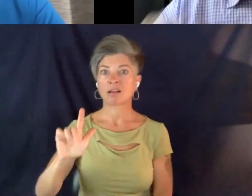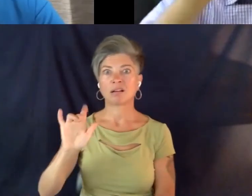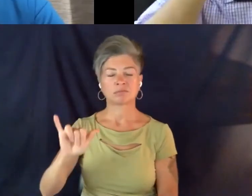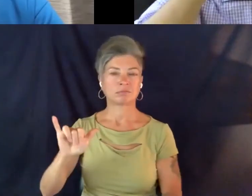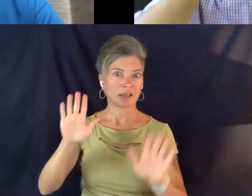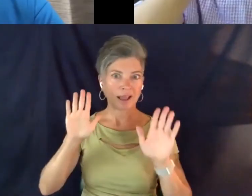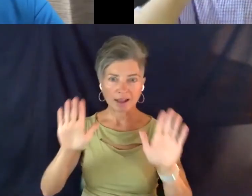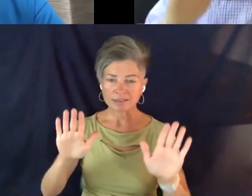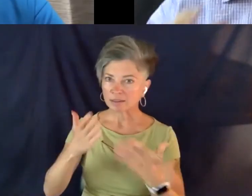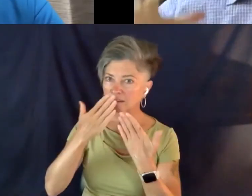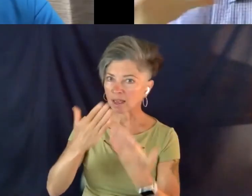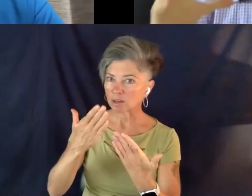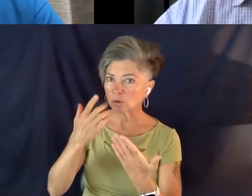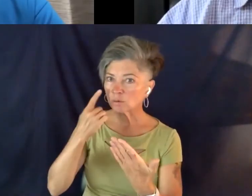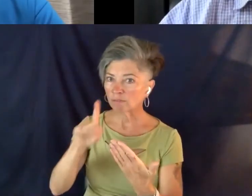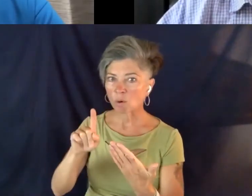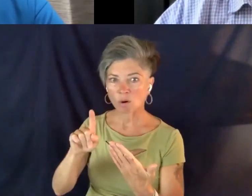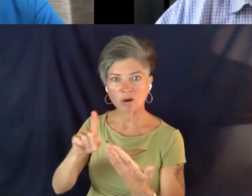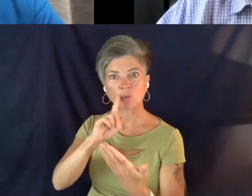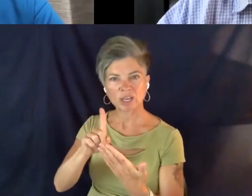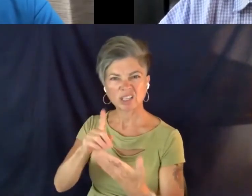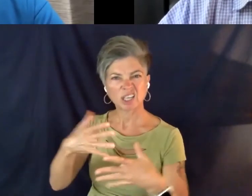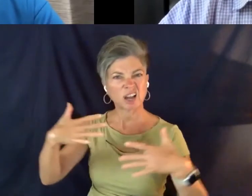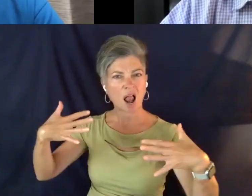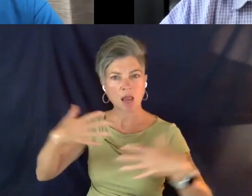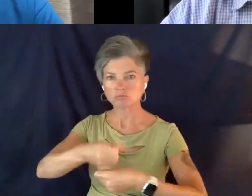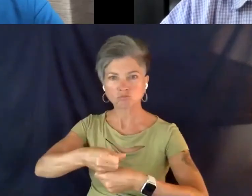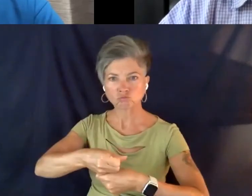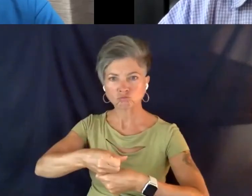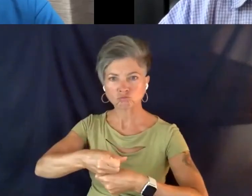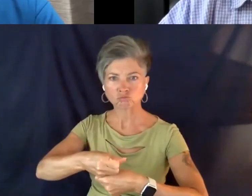Thank you for a really concise package of information.